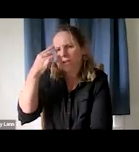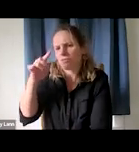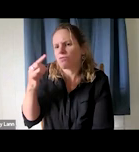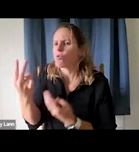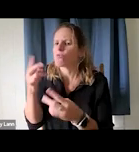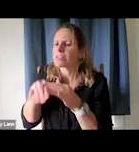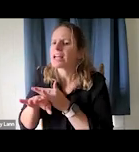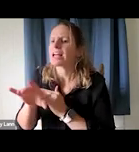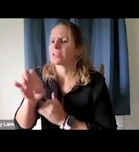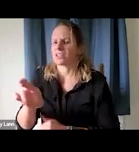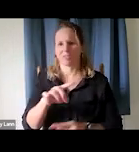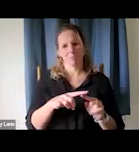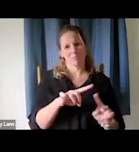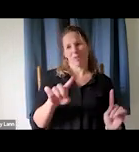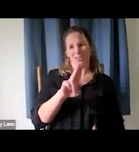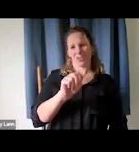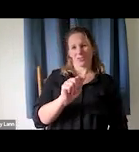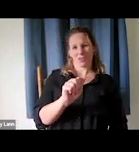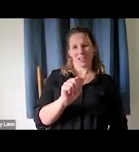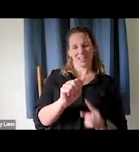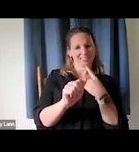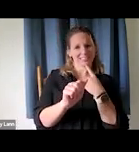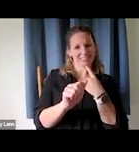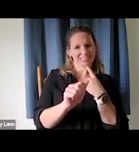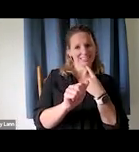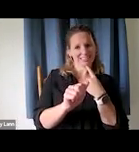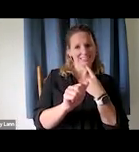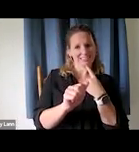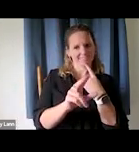and then the UA says that they are non-using,